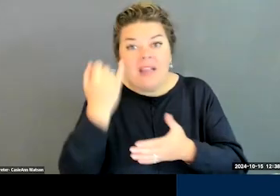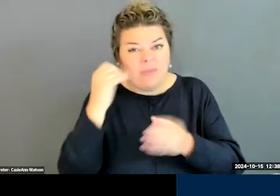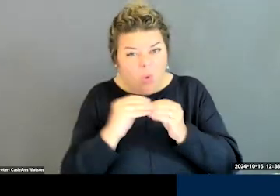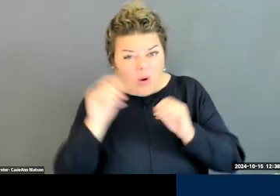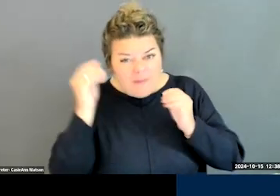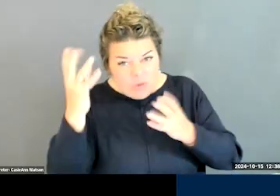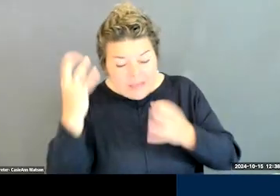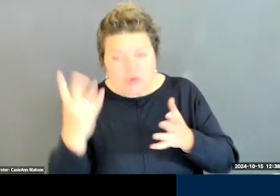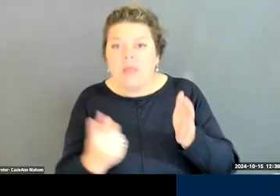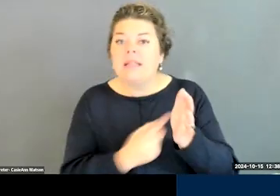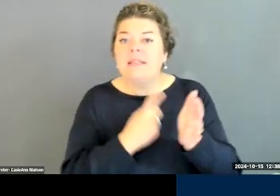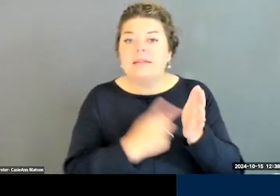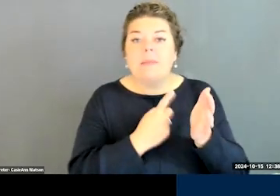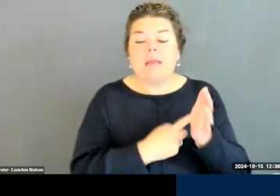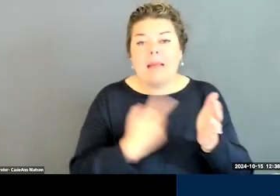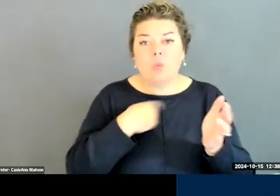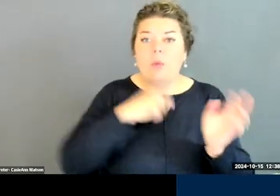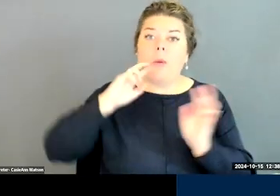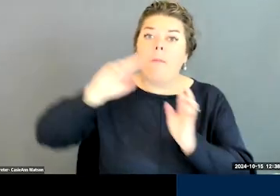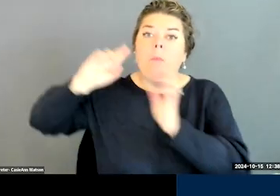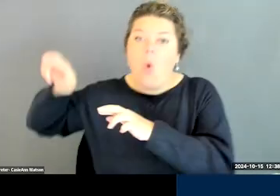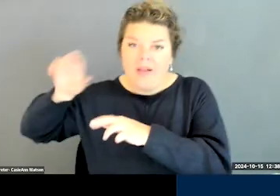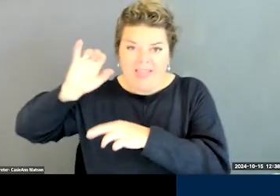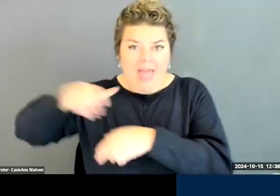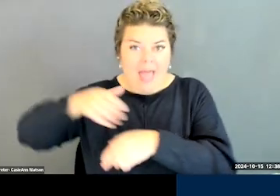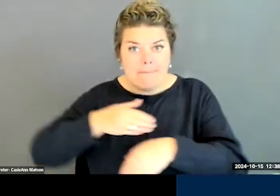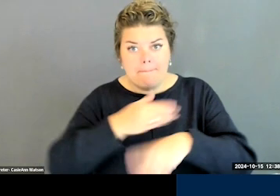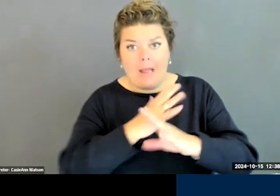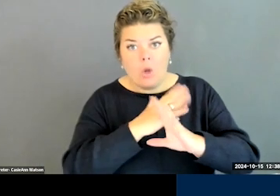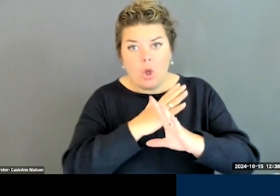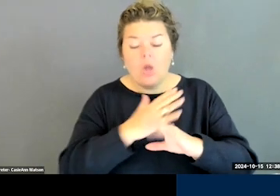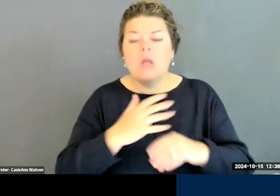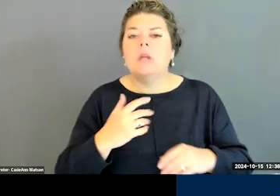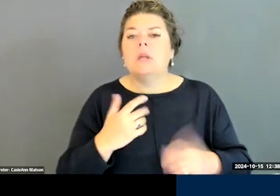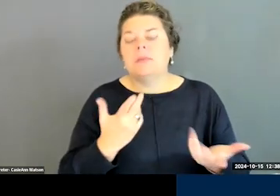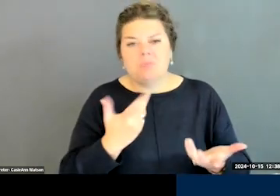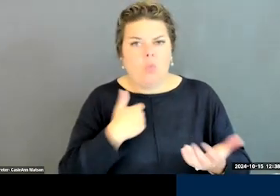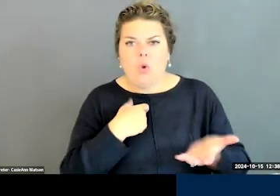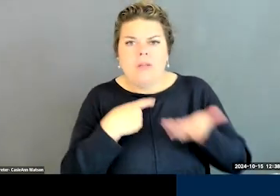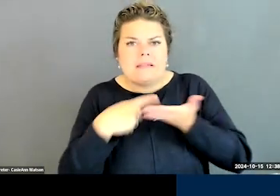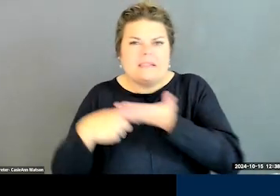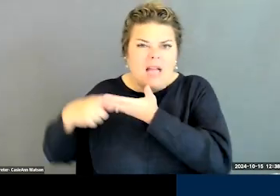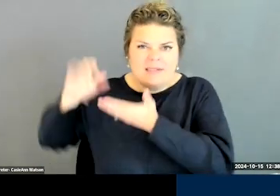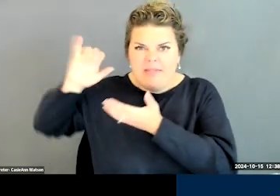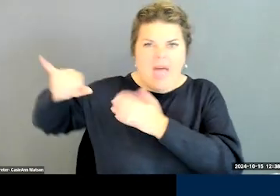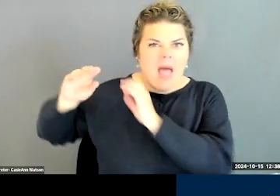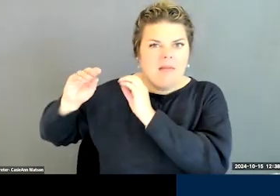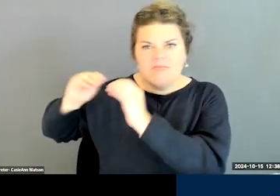Oftentimes when we are reporting a barrier, when we're talking to whoever may need to address that barrier, we don't need